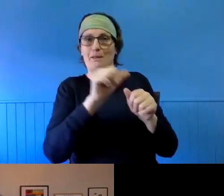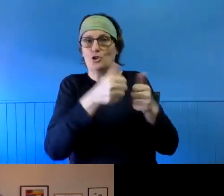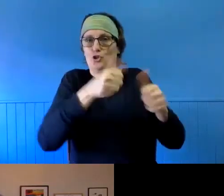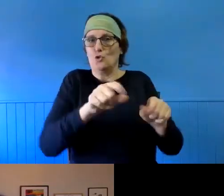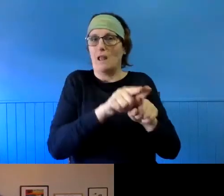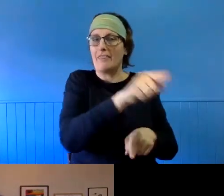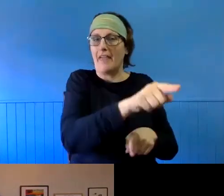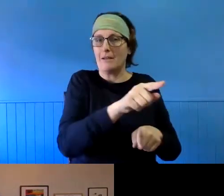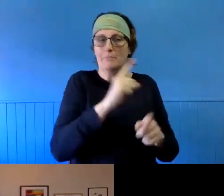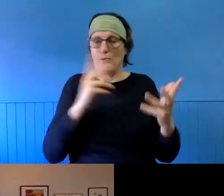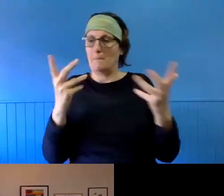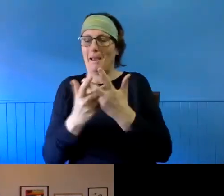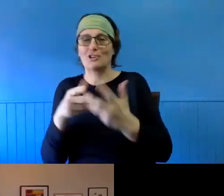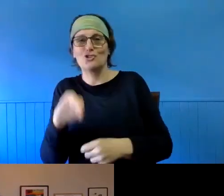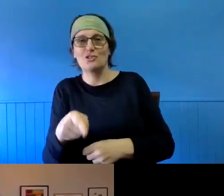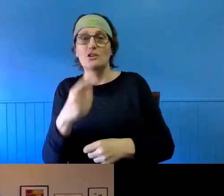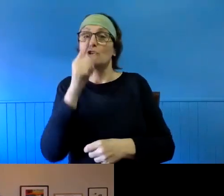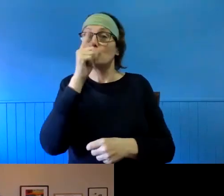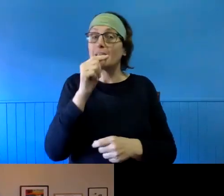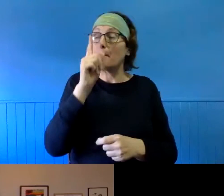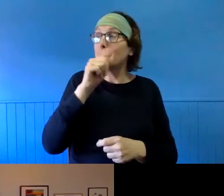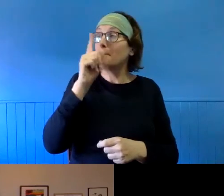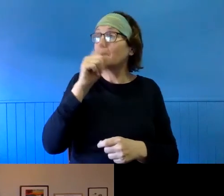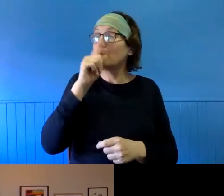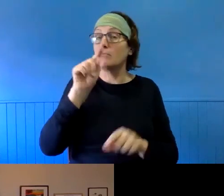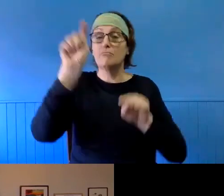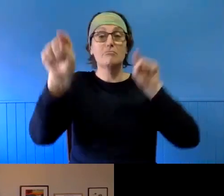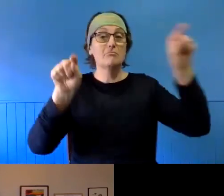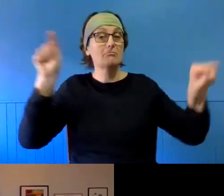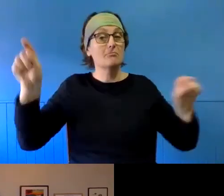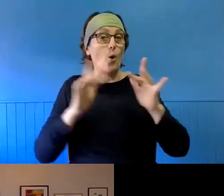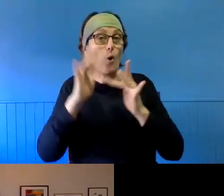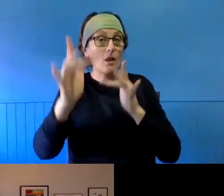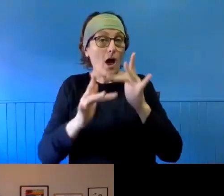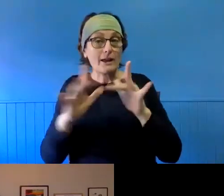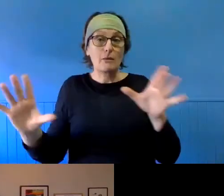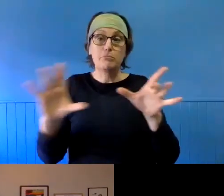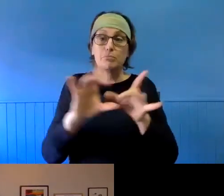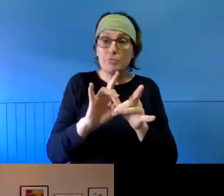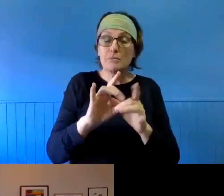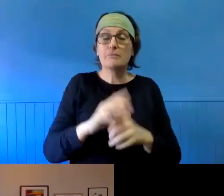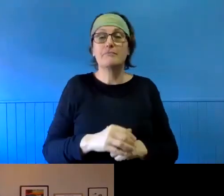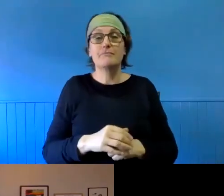You can have people joining in from wherever and you can have a lot of oohs and ahhhhs and so long as is